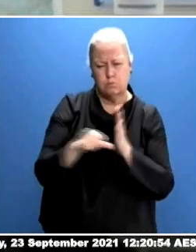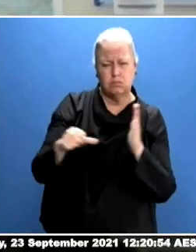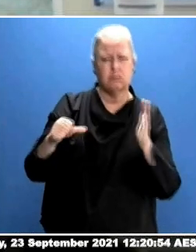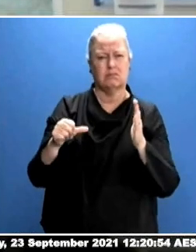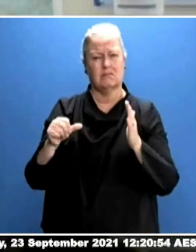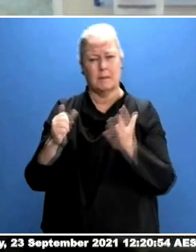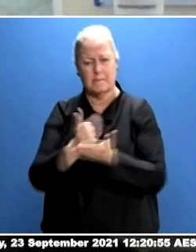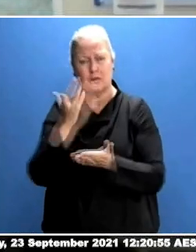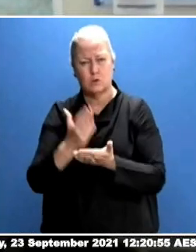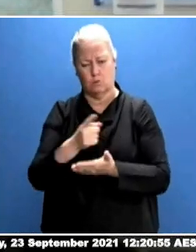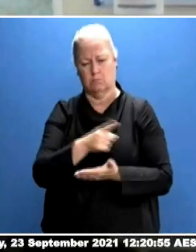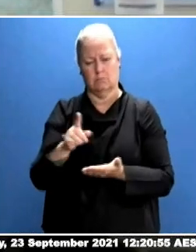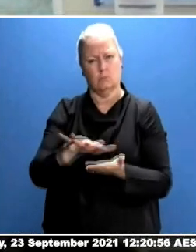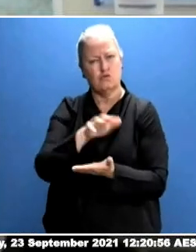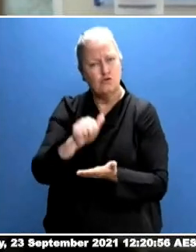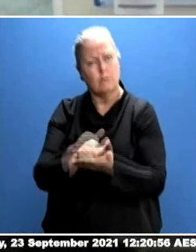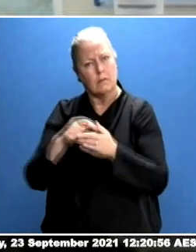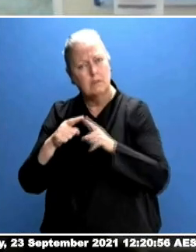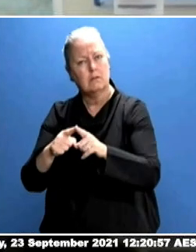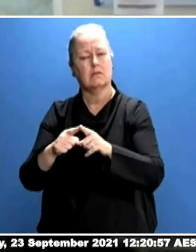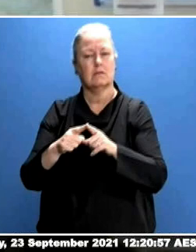and only done in the most limited of circumstances.